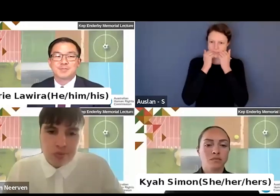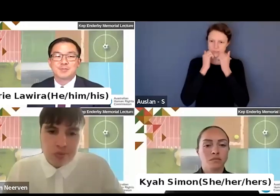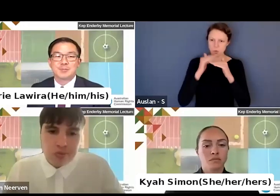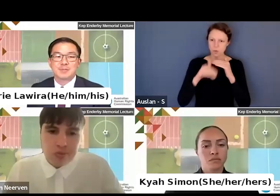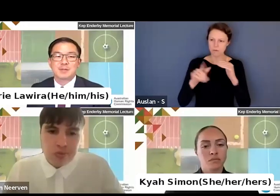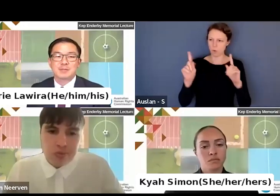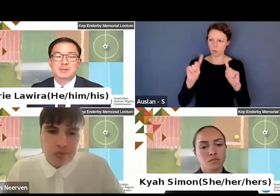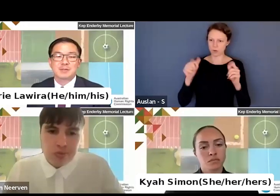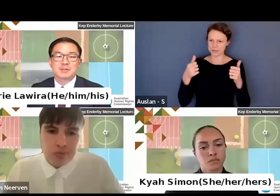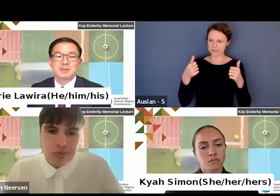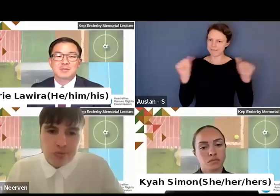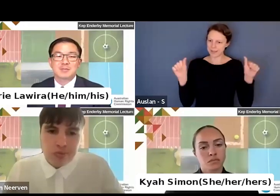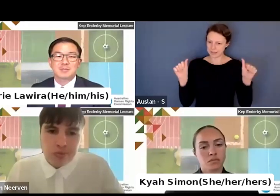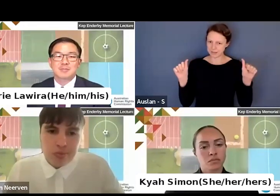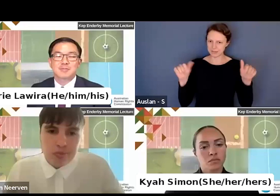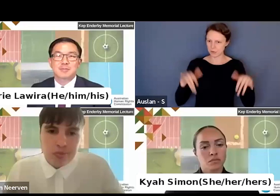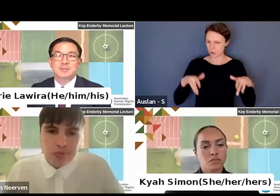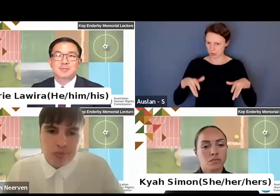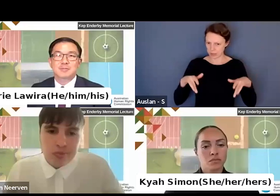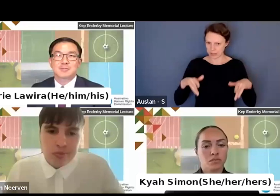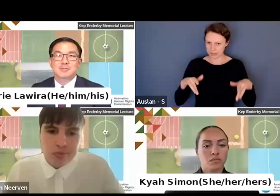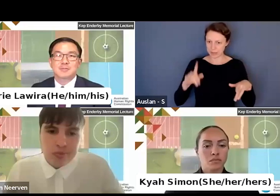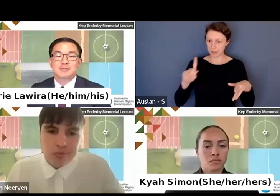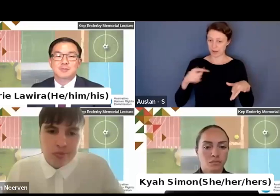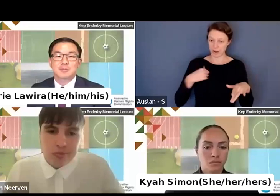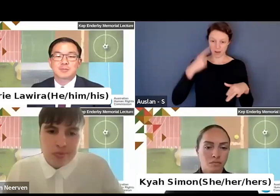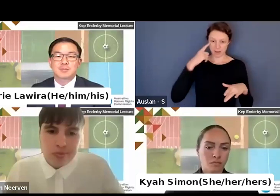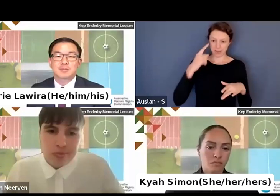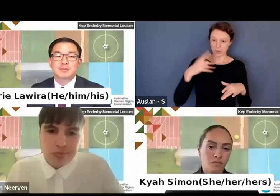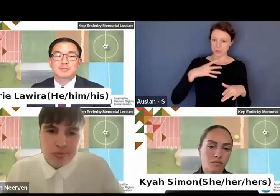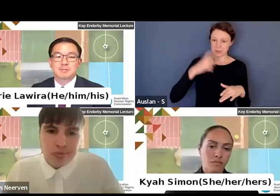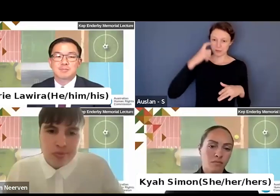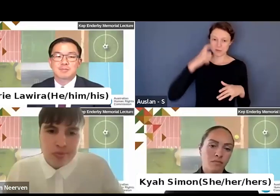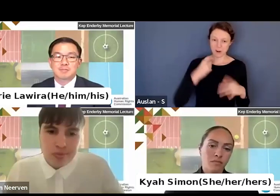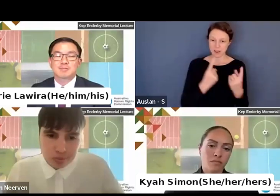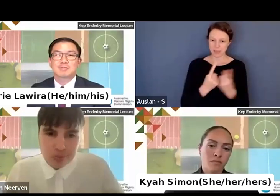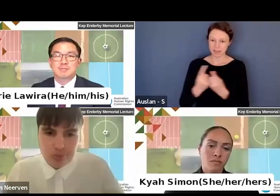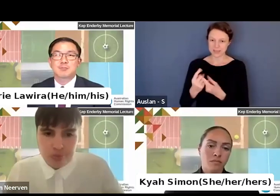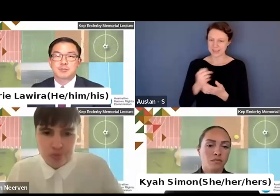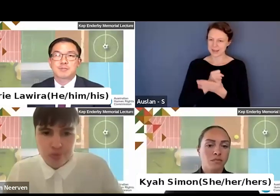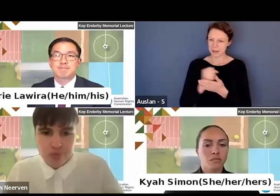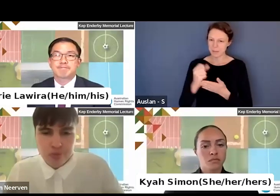For me, the number one priority would be looking at the complaints as a way of managing racism.